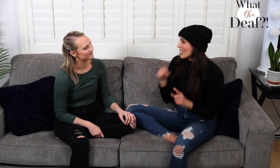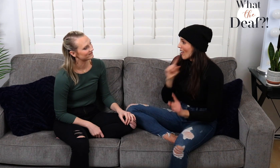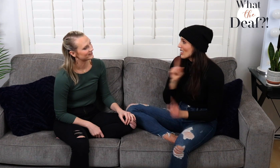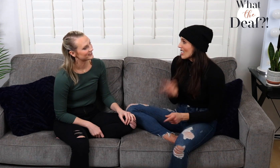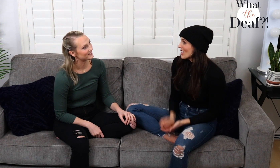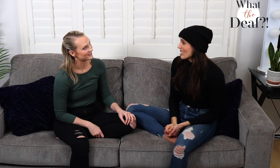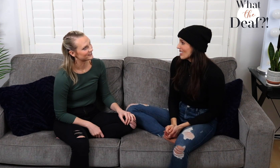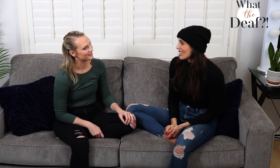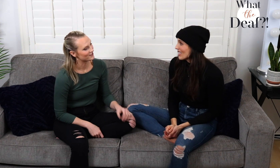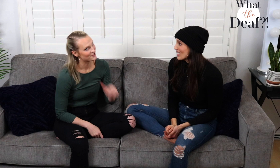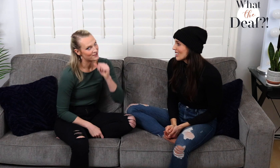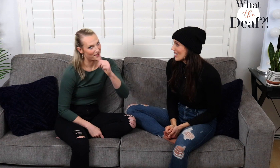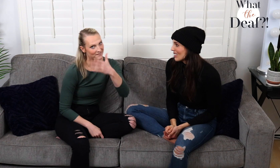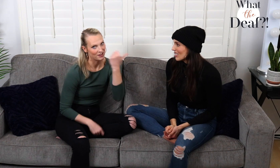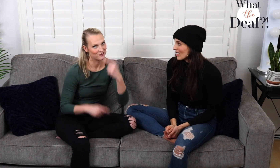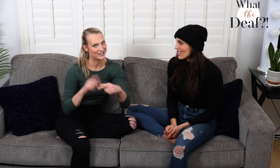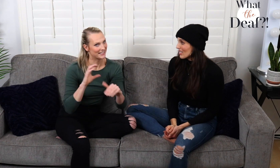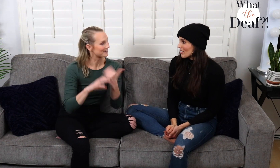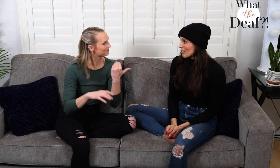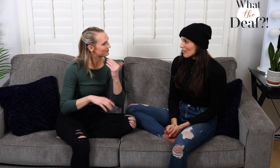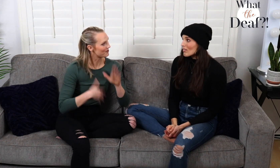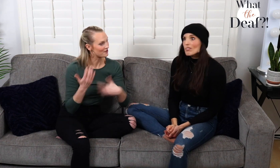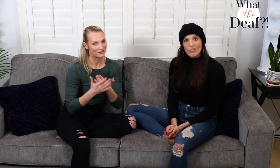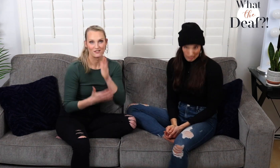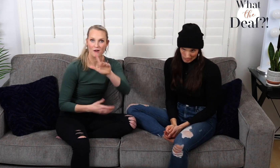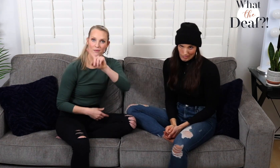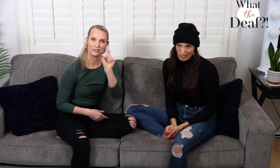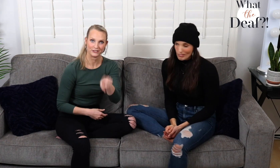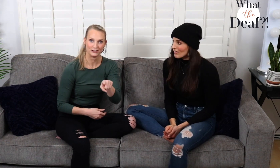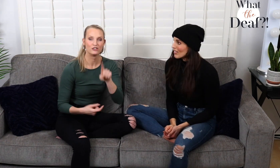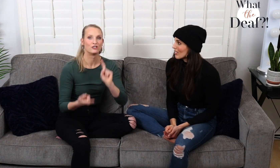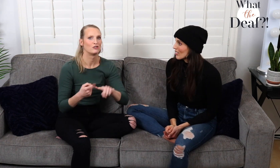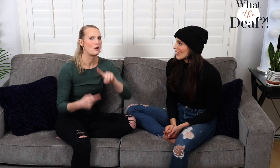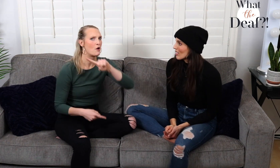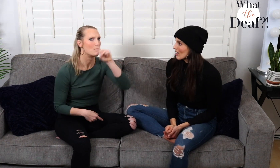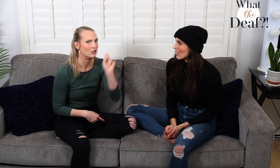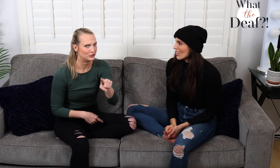continue this conversation. - And don't forget to email us with all your questions to: